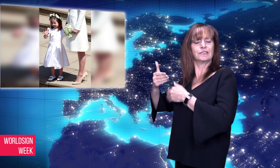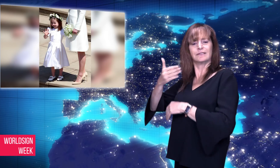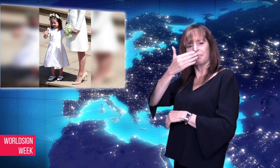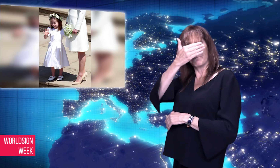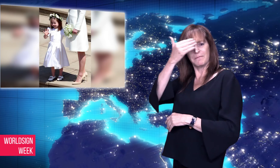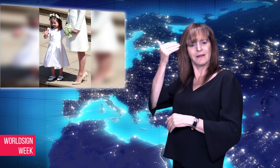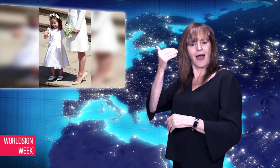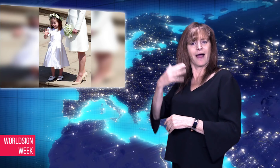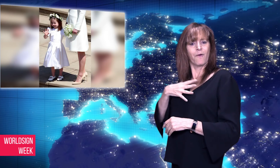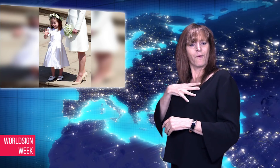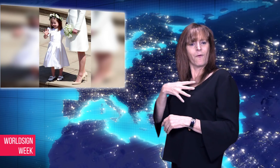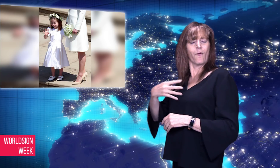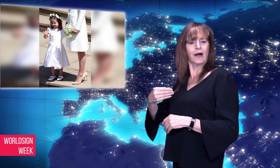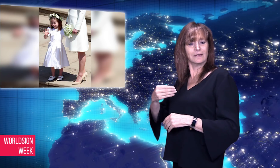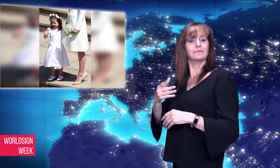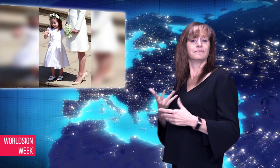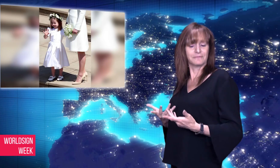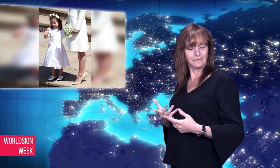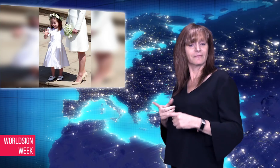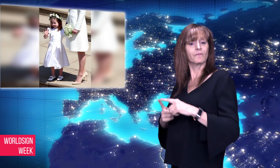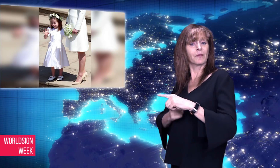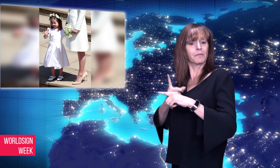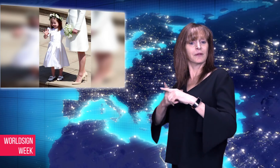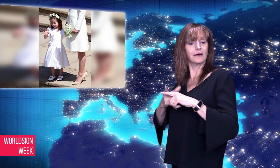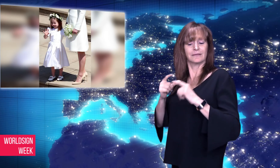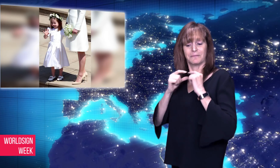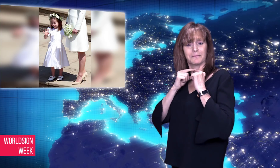sermon delivered by an African-